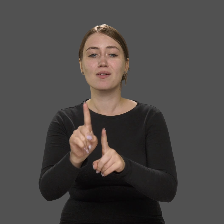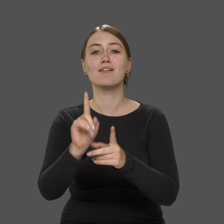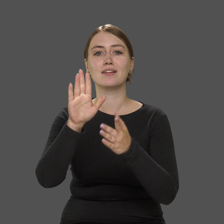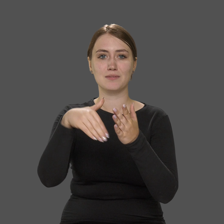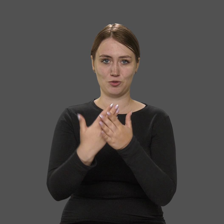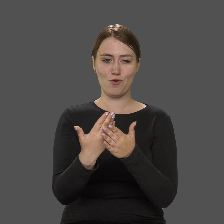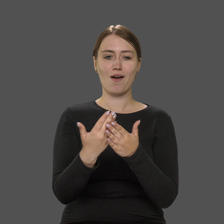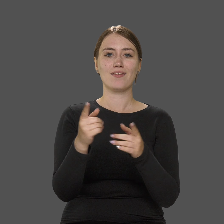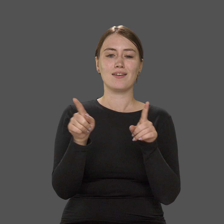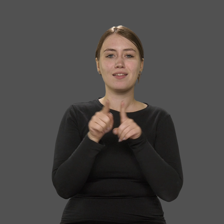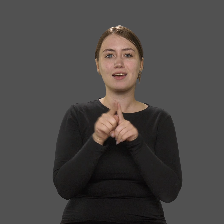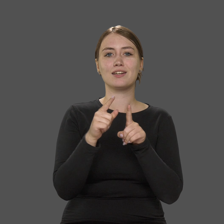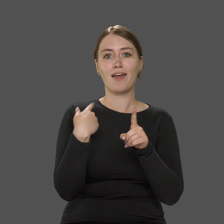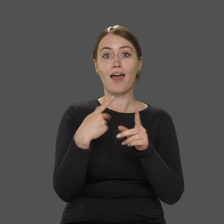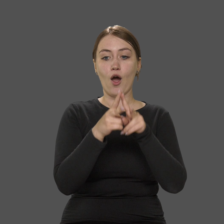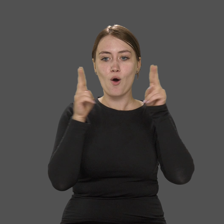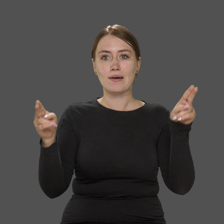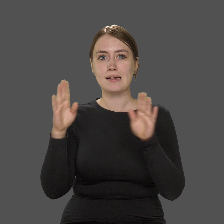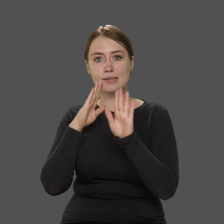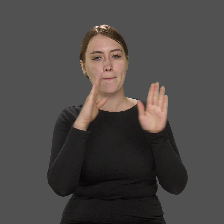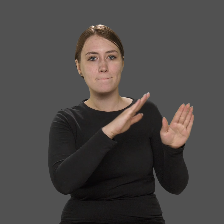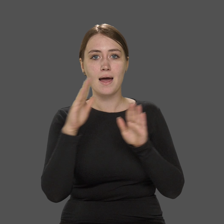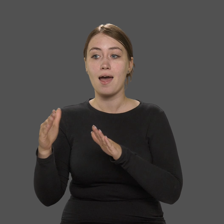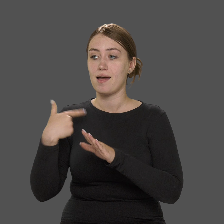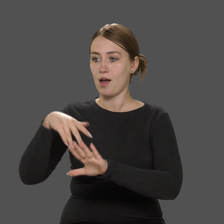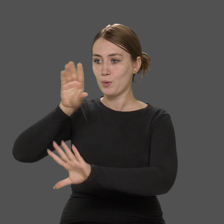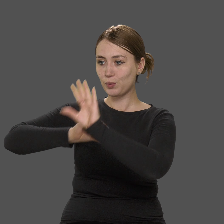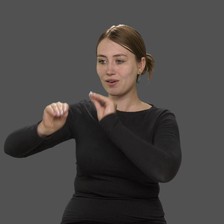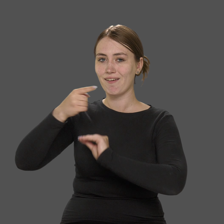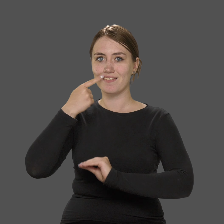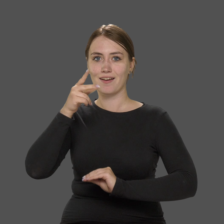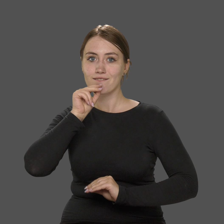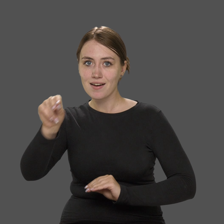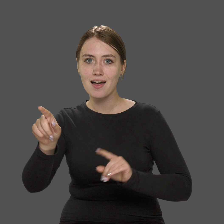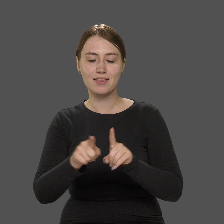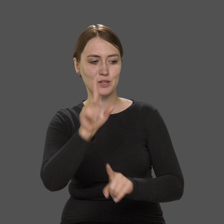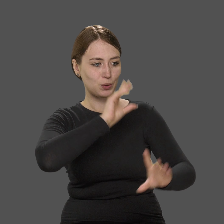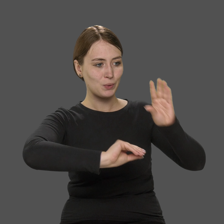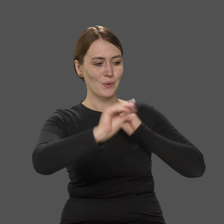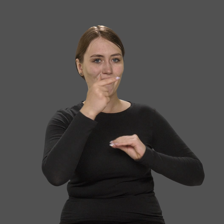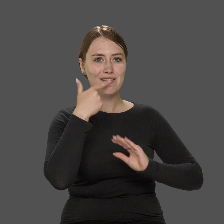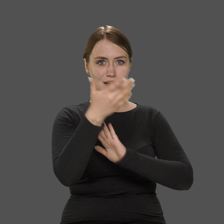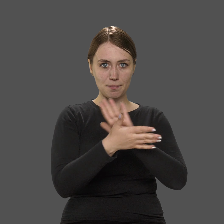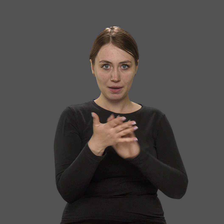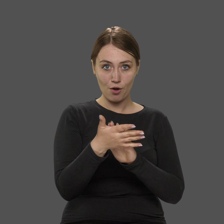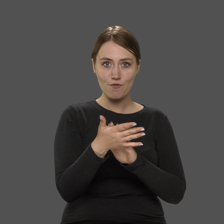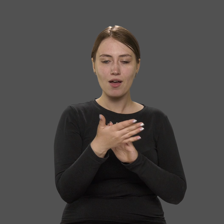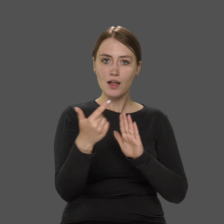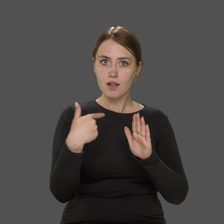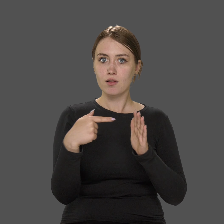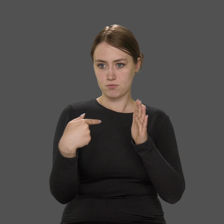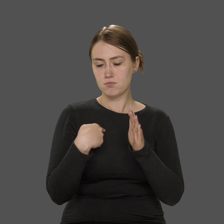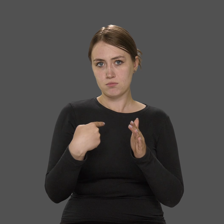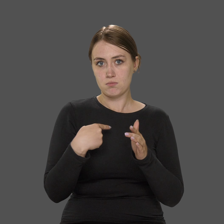There is also no contradiction in simultaneously acquiring